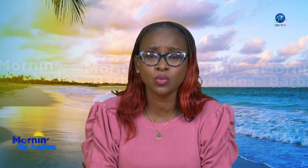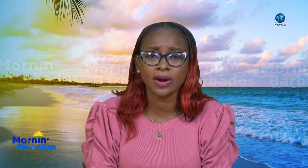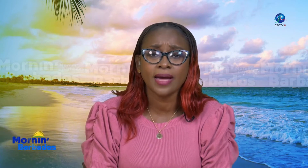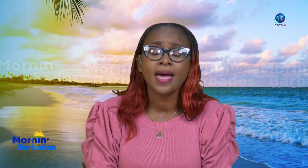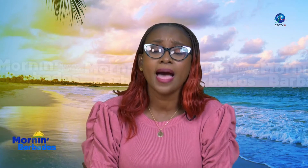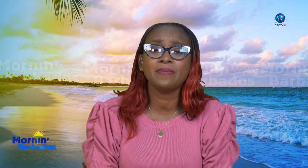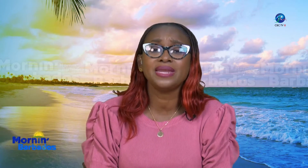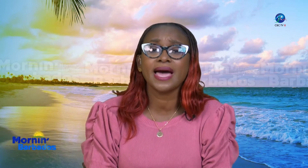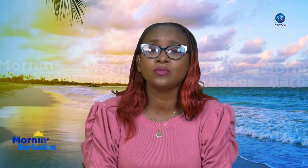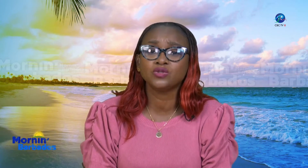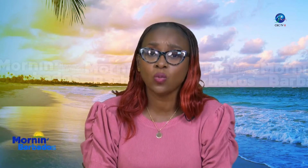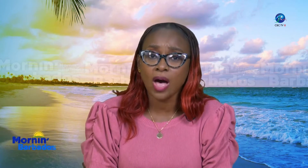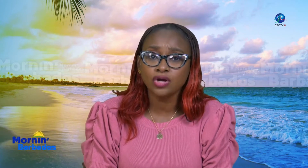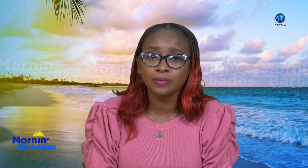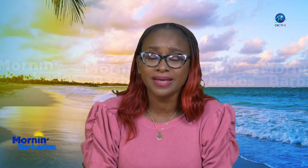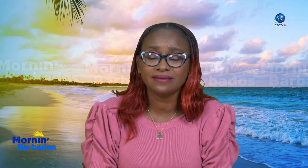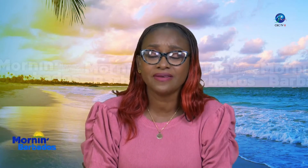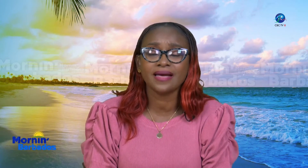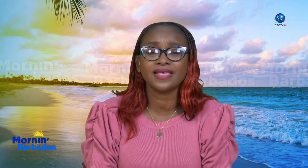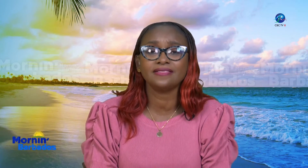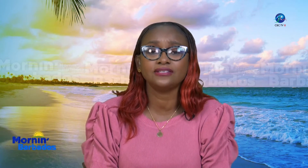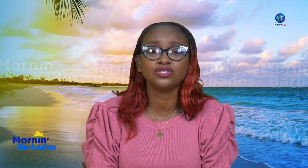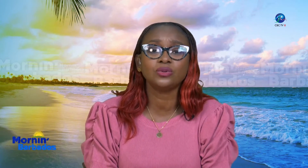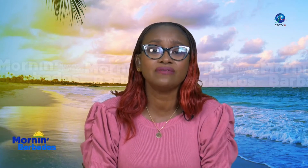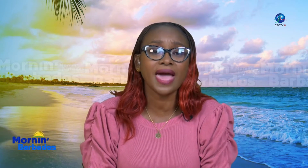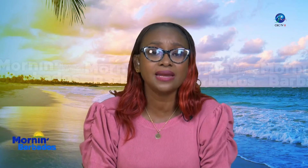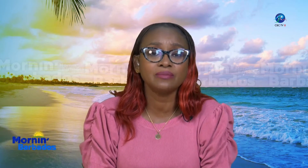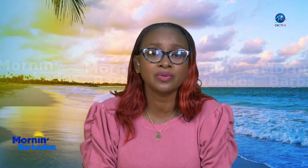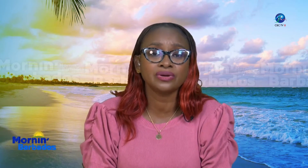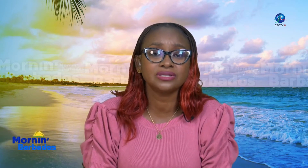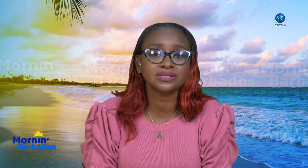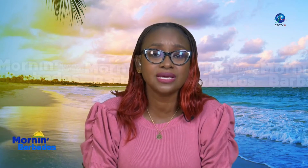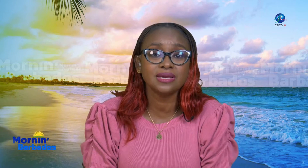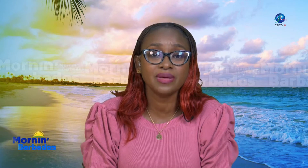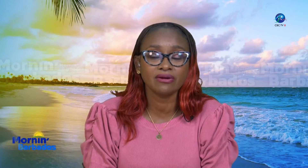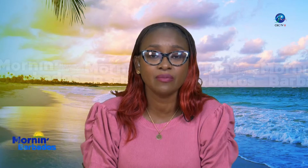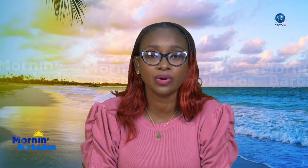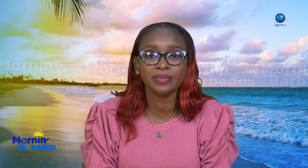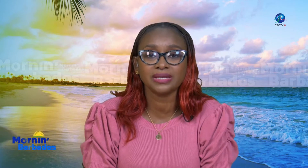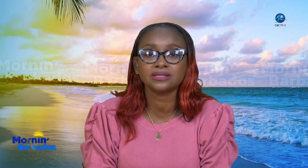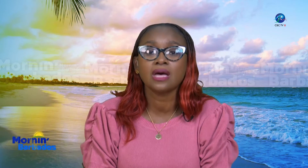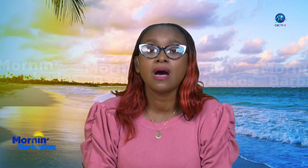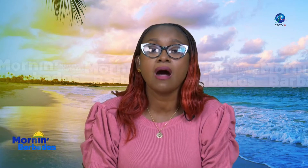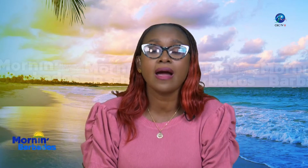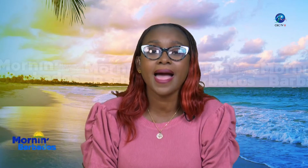more i mean i was wowed by the fact that the duke of Edinburgh scheme here in Barbados are